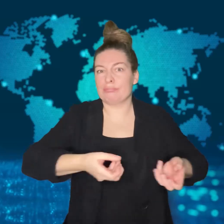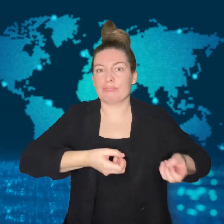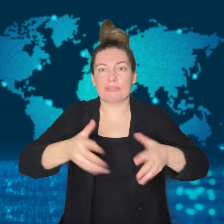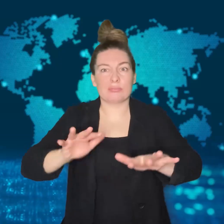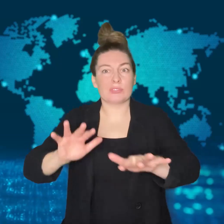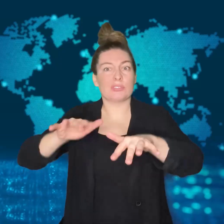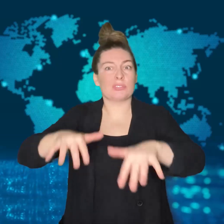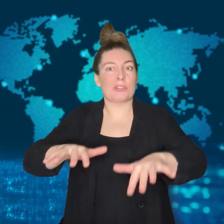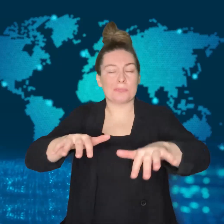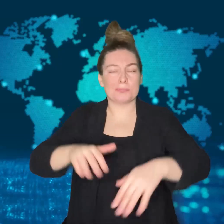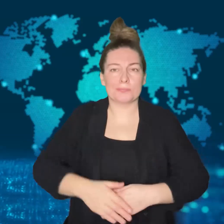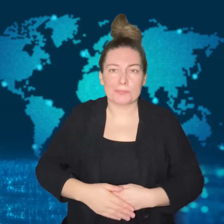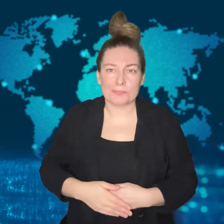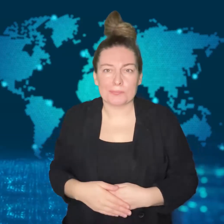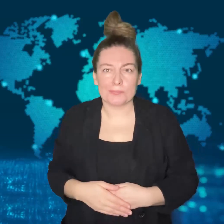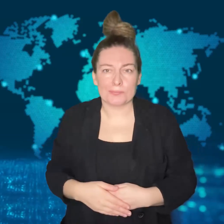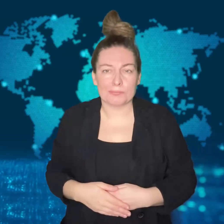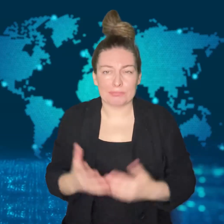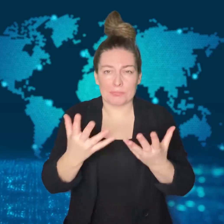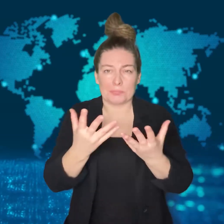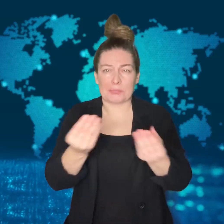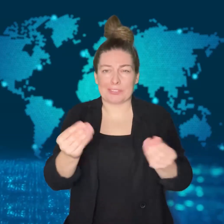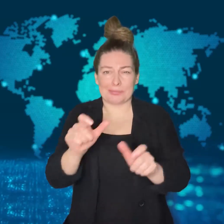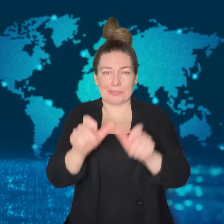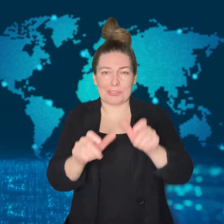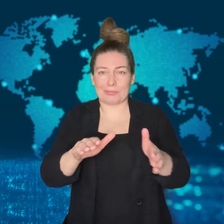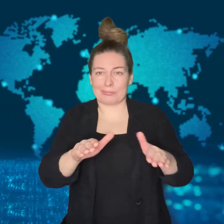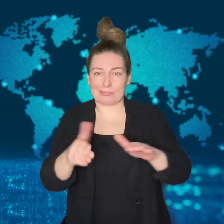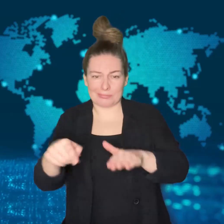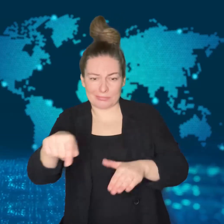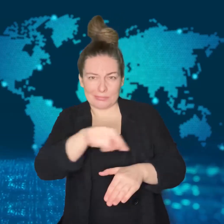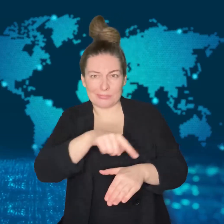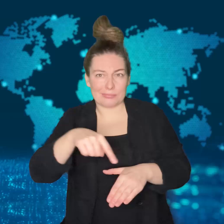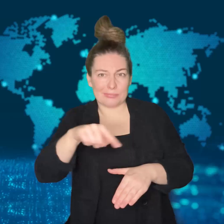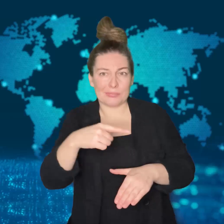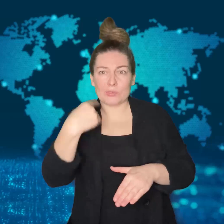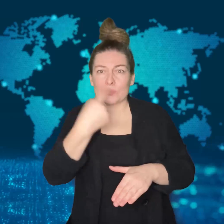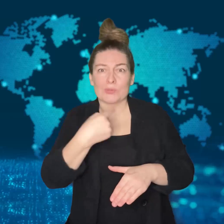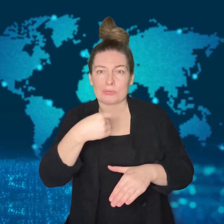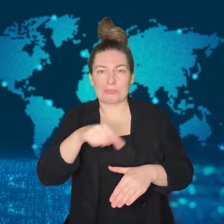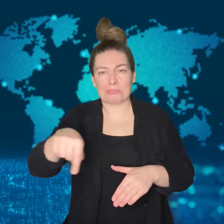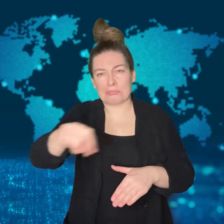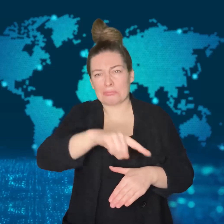Gang members then burned their bodies